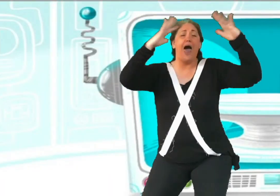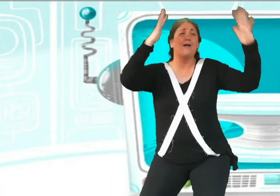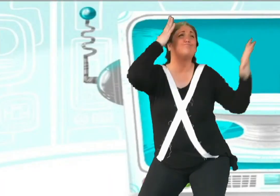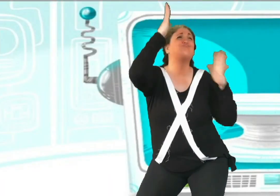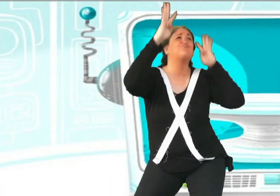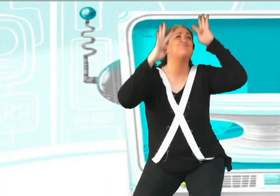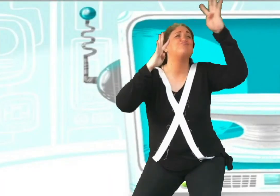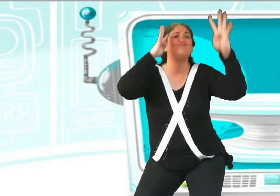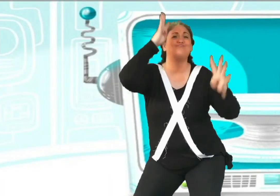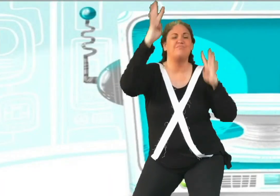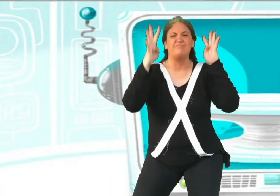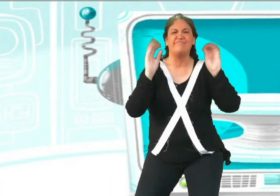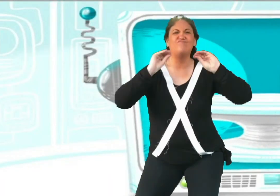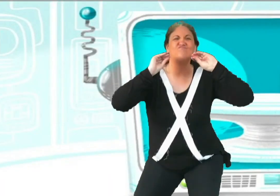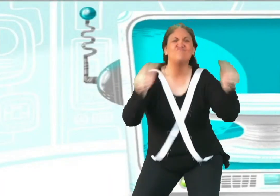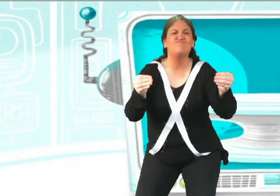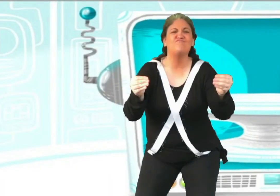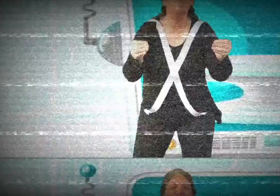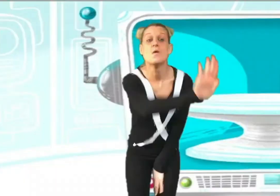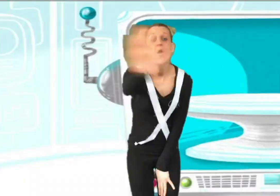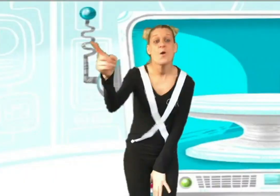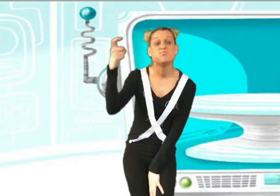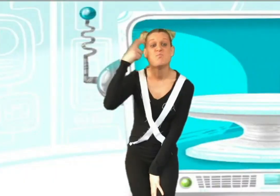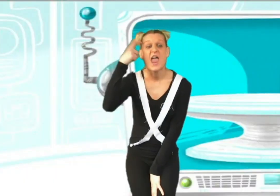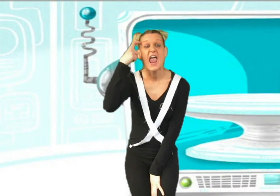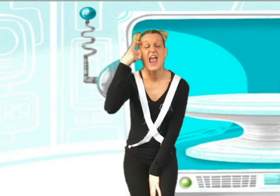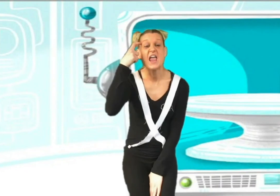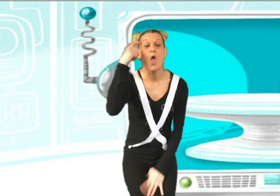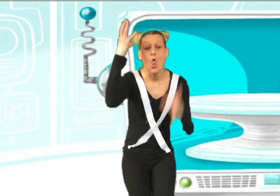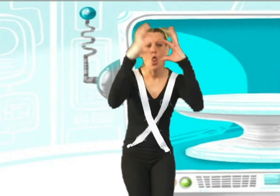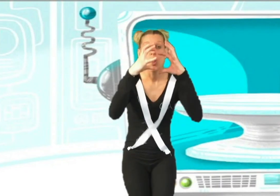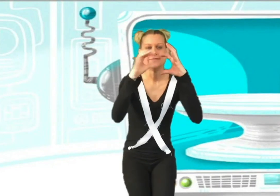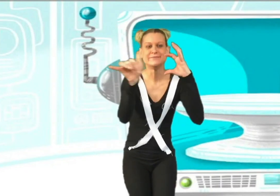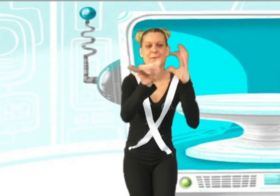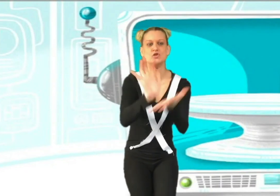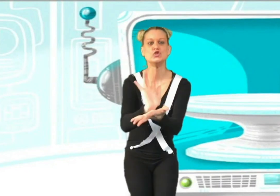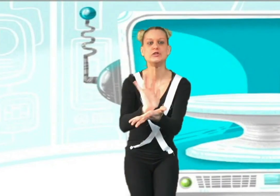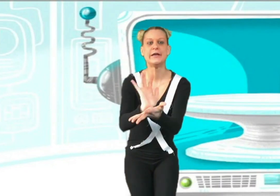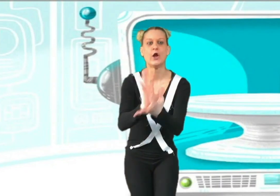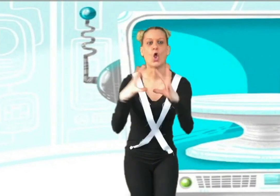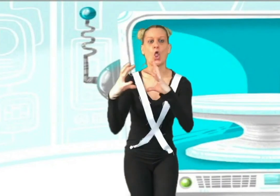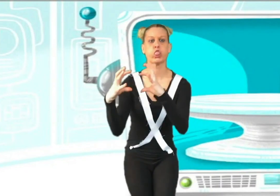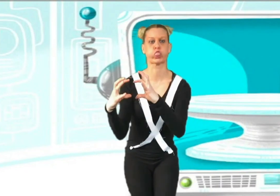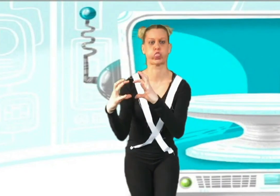HE CAN NO LONGER UNDERSTAND A FANTASY, A FAIRYLAND! HIS BRAIN BECOMES AS SOFT AS CHEESE!